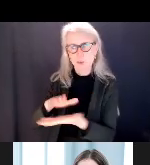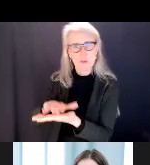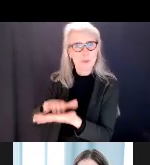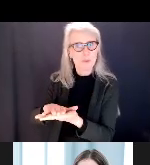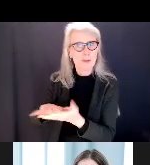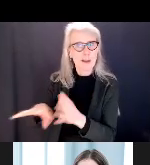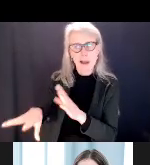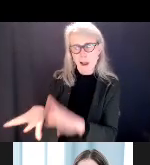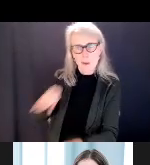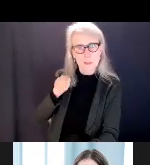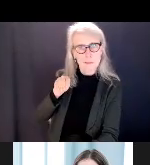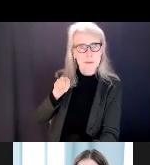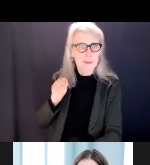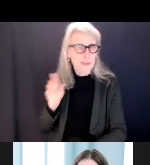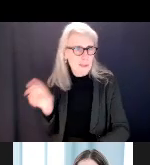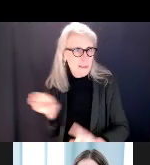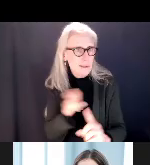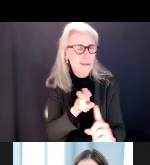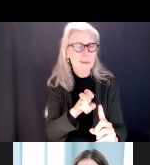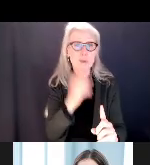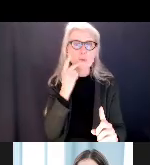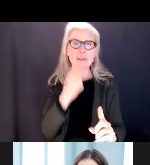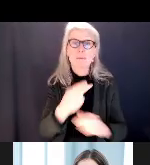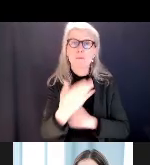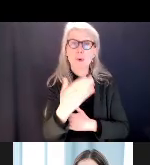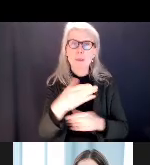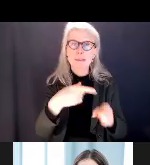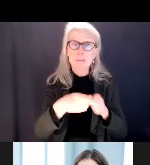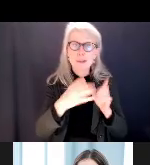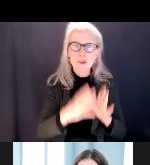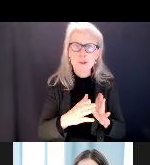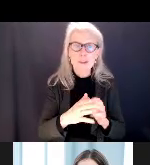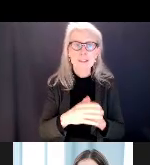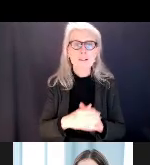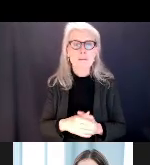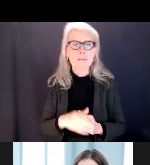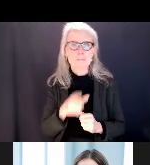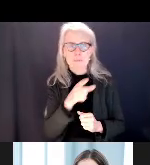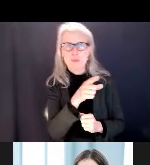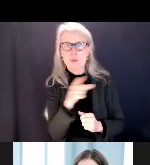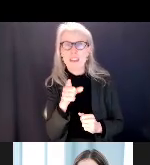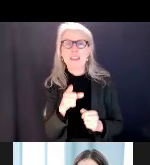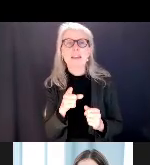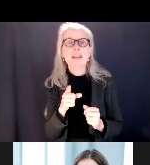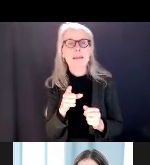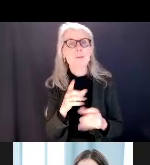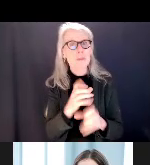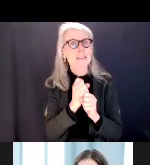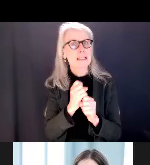when they receive these core services, they tend to like to book them after school so that they're